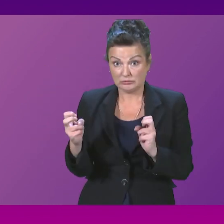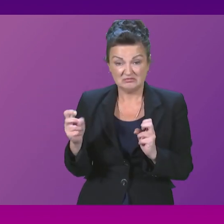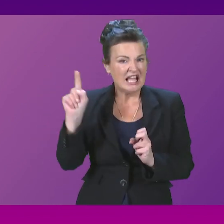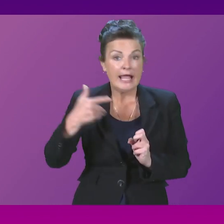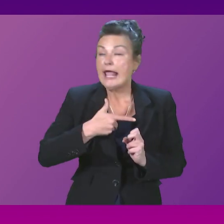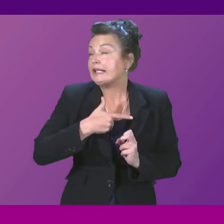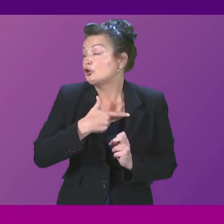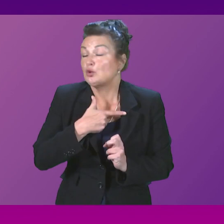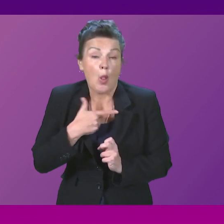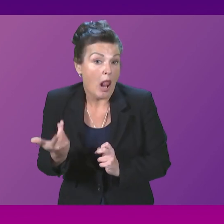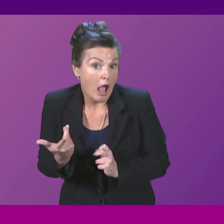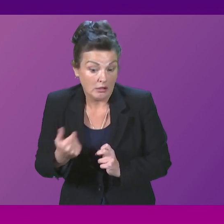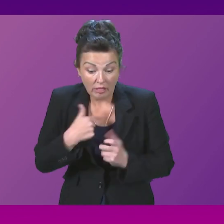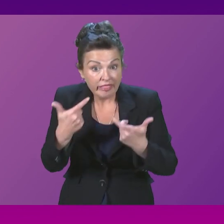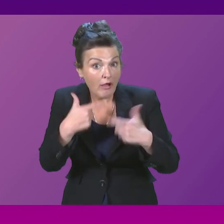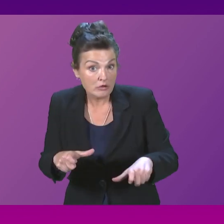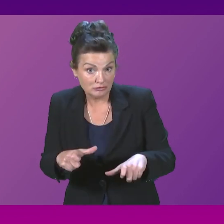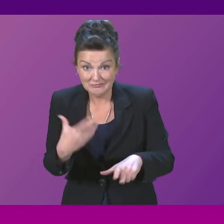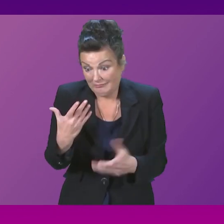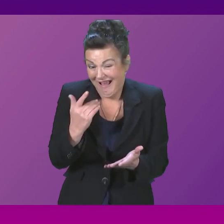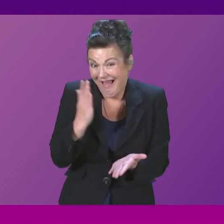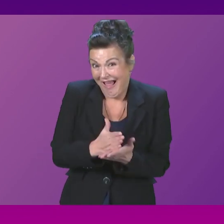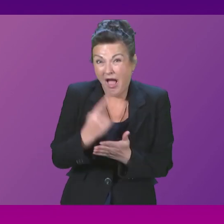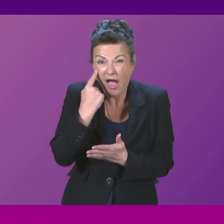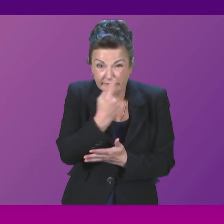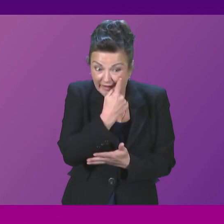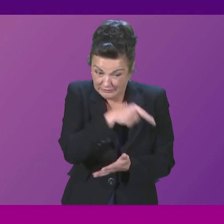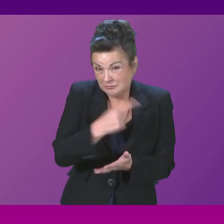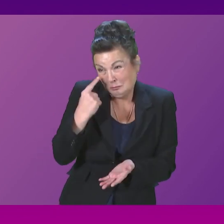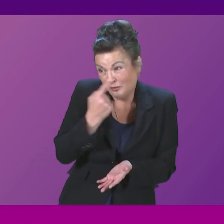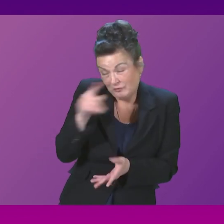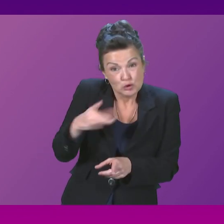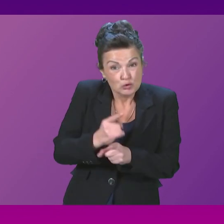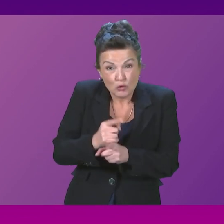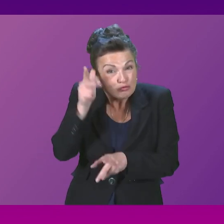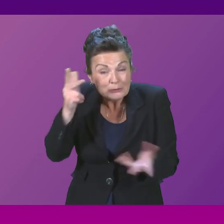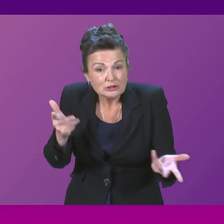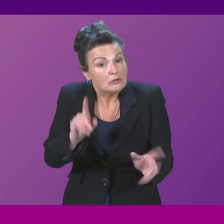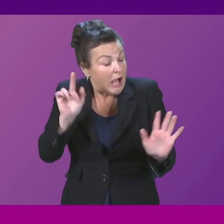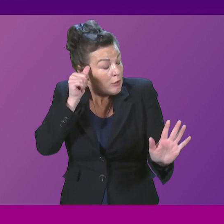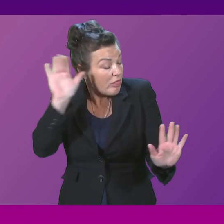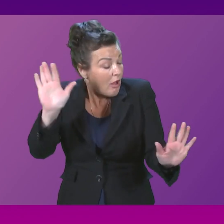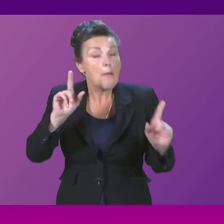that form the evidence here, he just calls for others. The fact of the matter is—